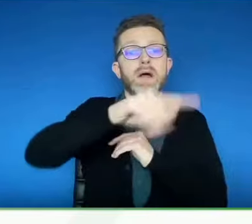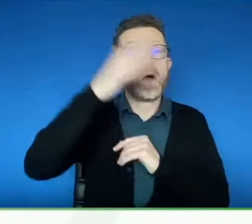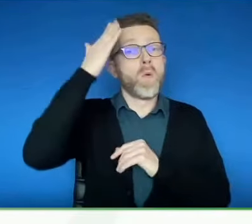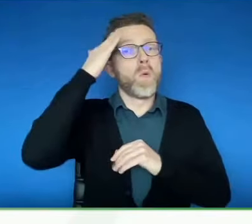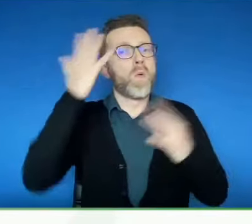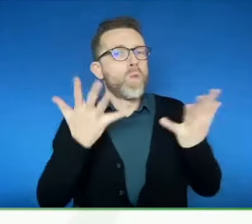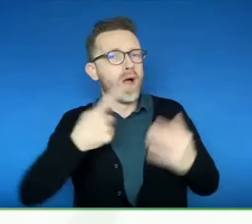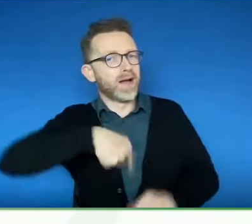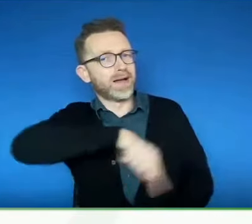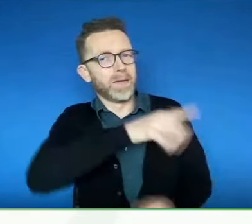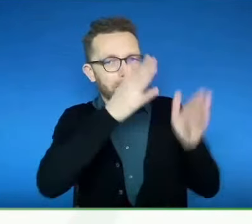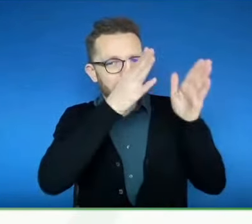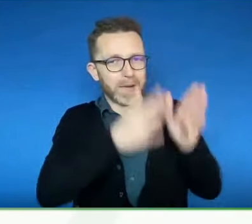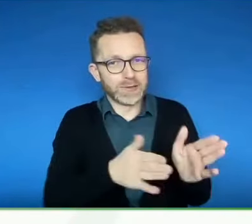Monica and her team.